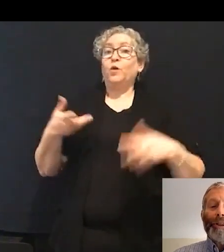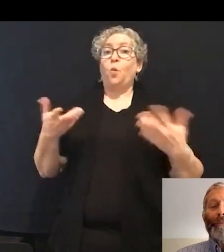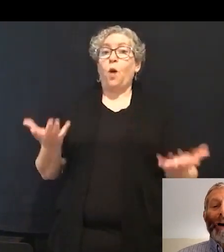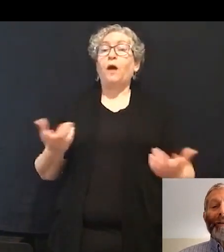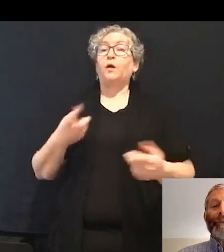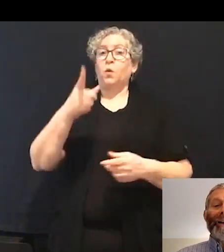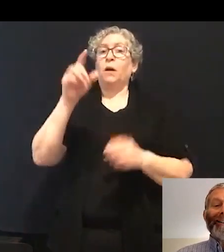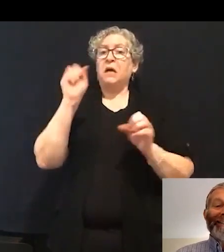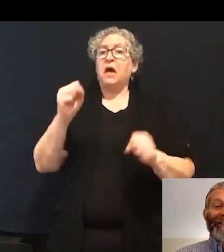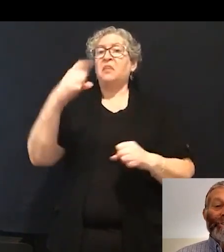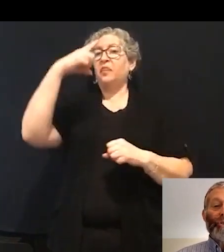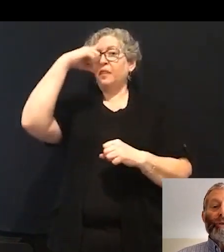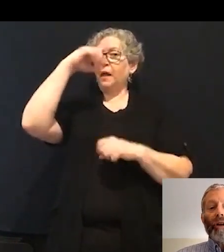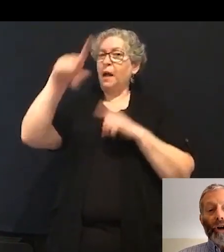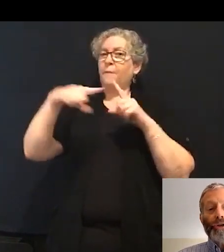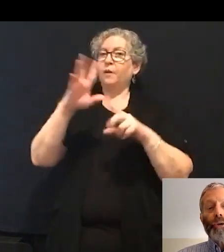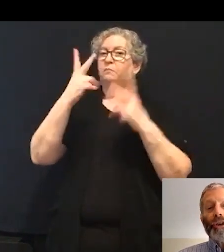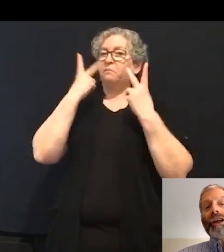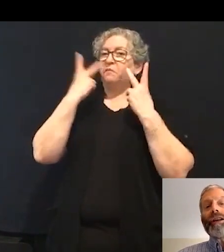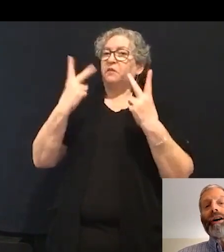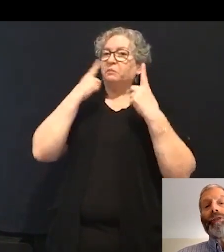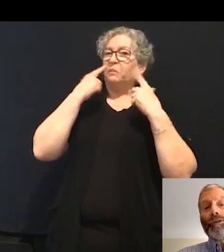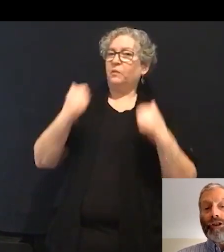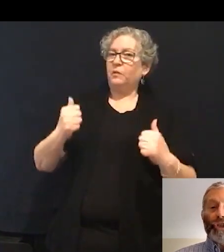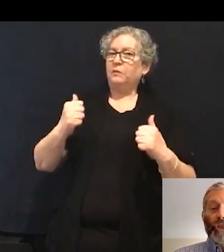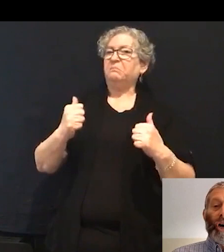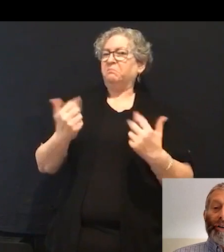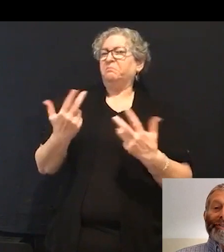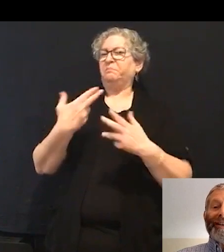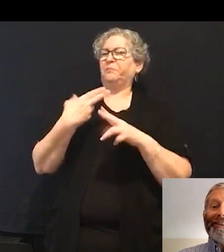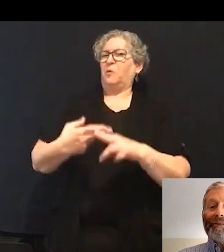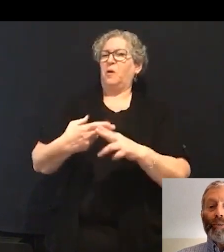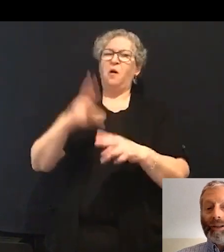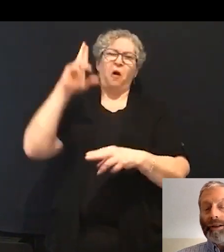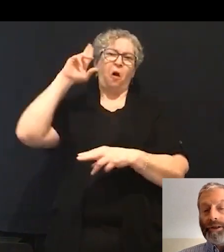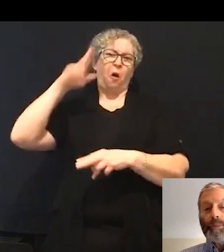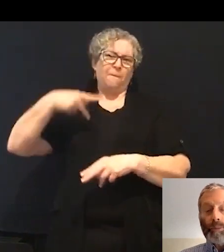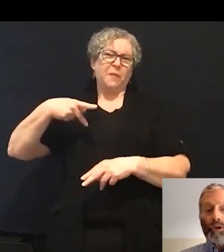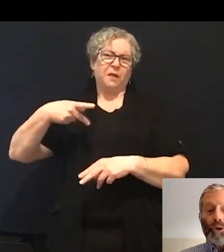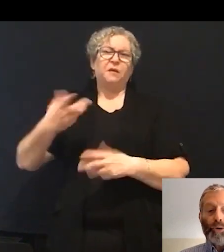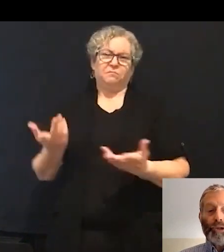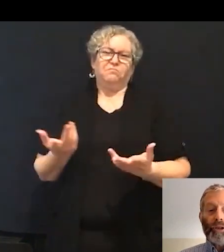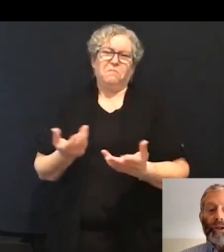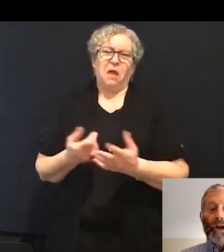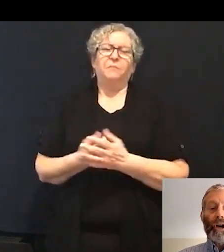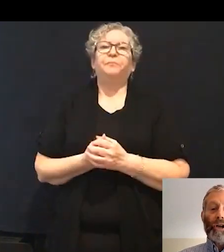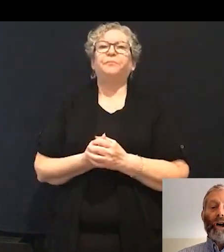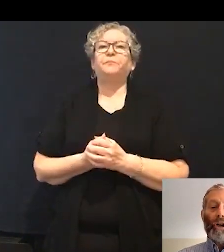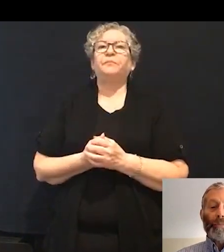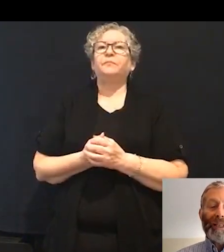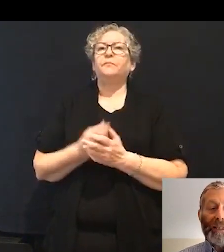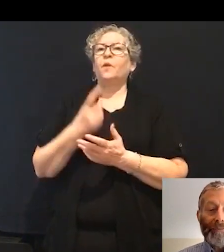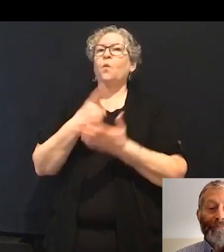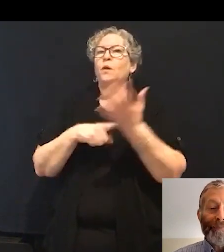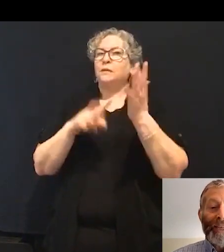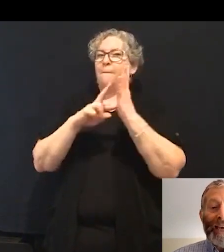But the bottom line is you can also think of your vision loss as retinitis pigmentosa or RP.